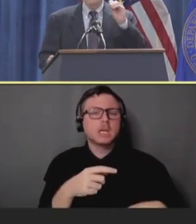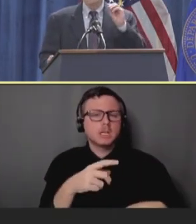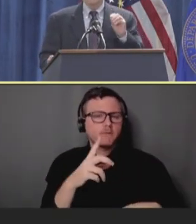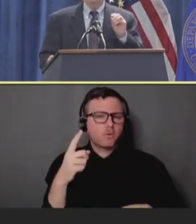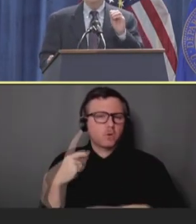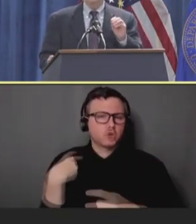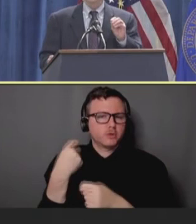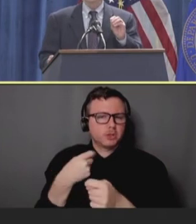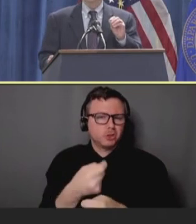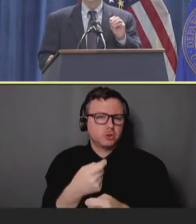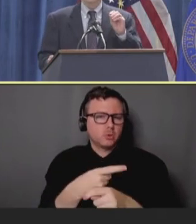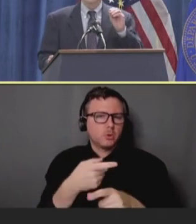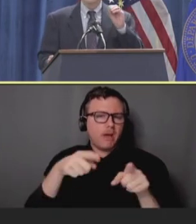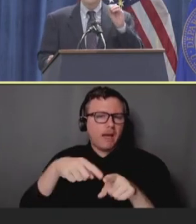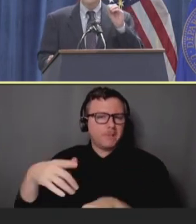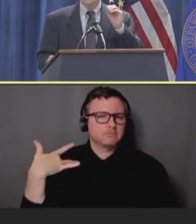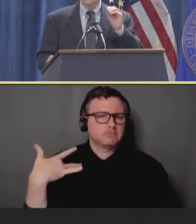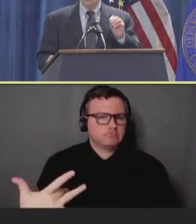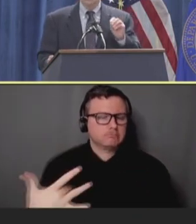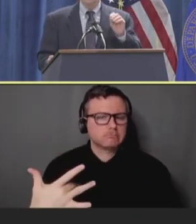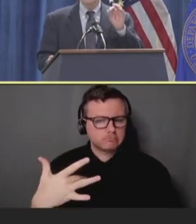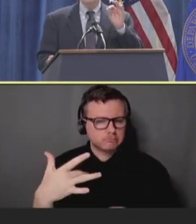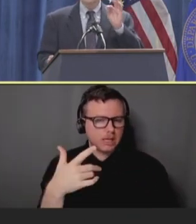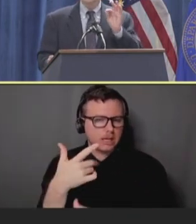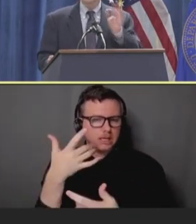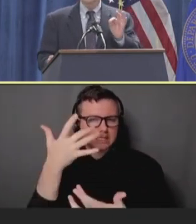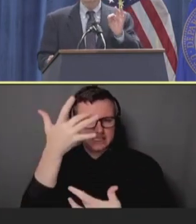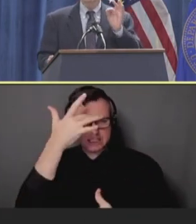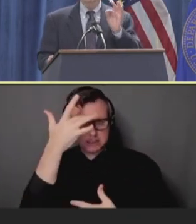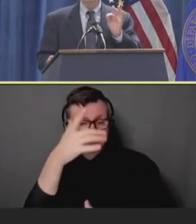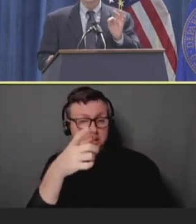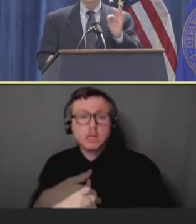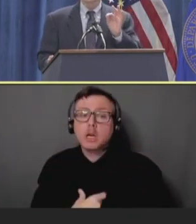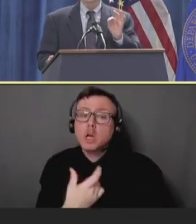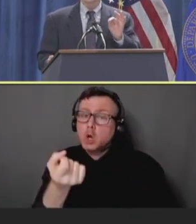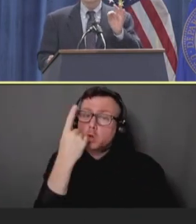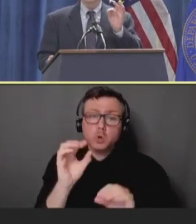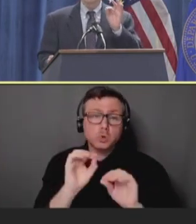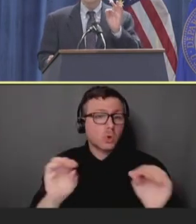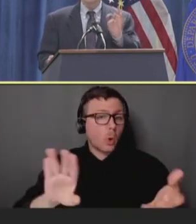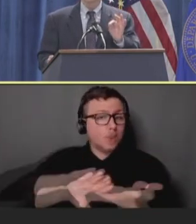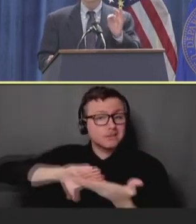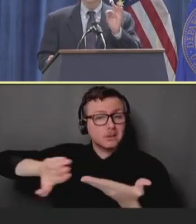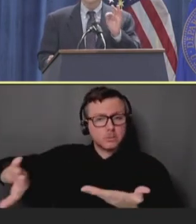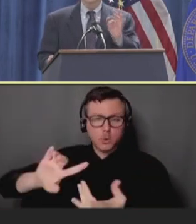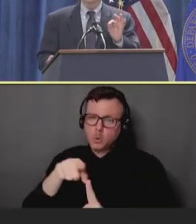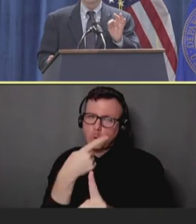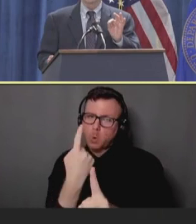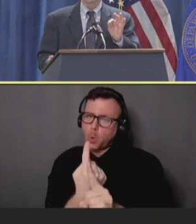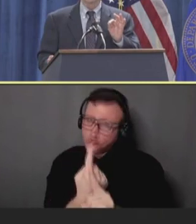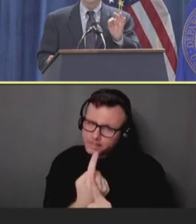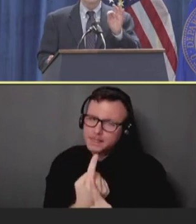And more than that, there would be no exemptions other than medical exemptions, and they would